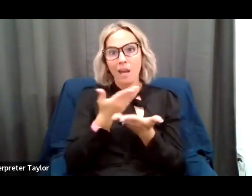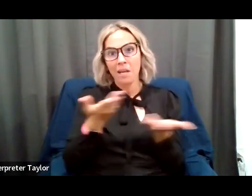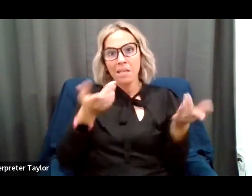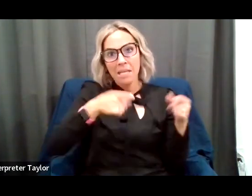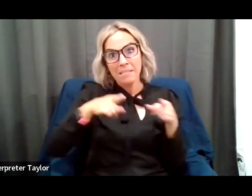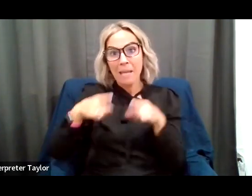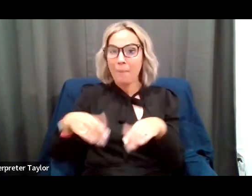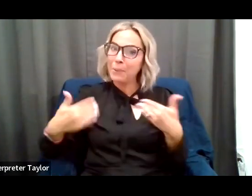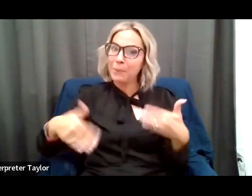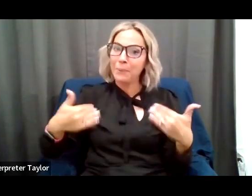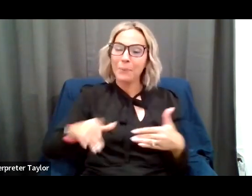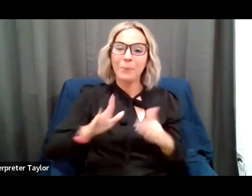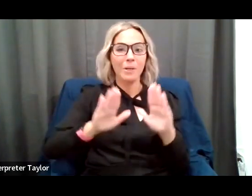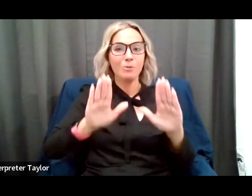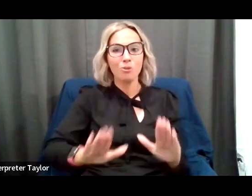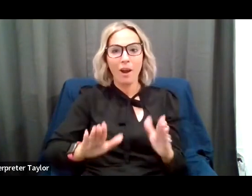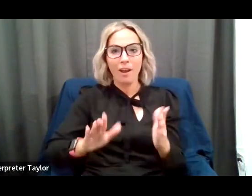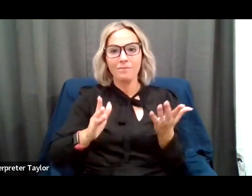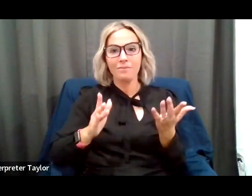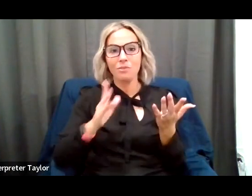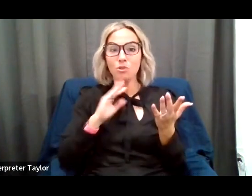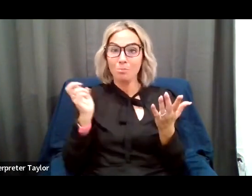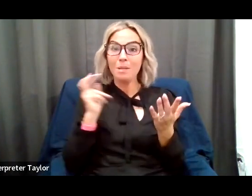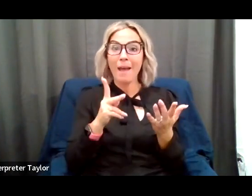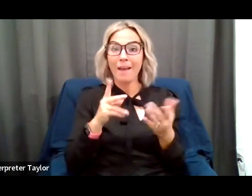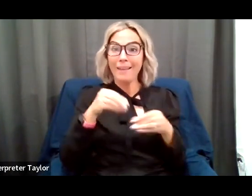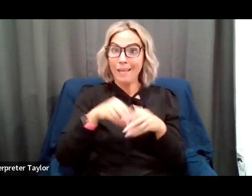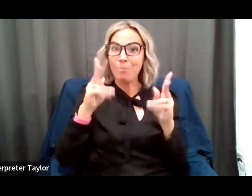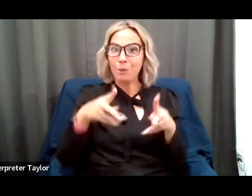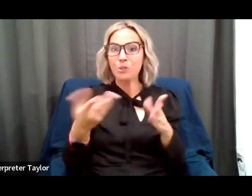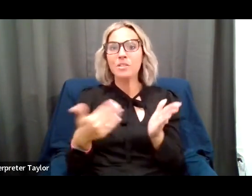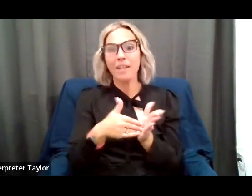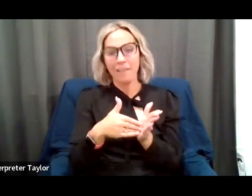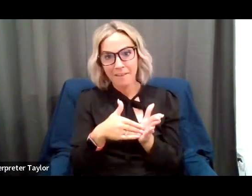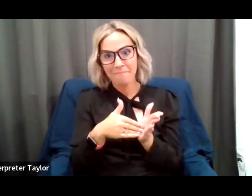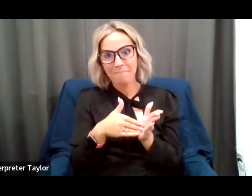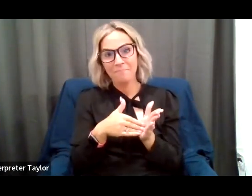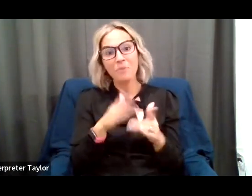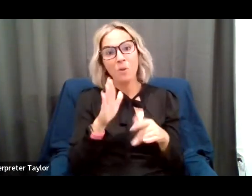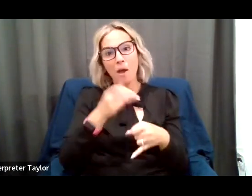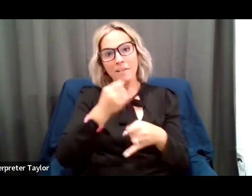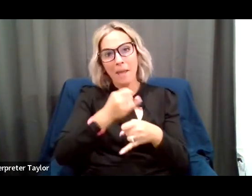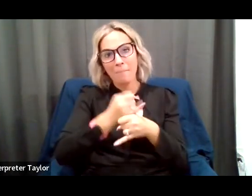It was great to, it's-it's great to be back in person again on the campus seeing everything.